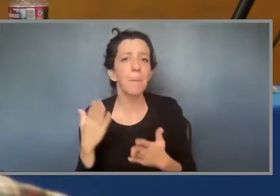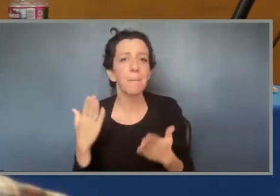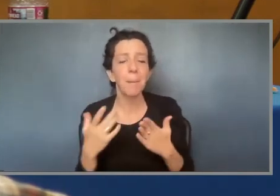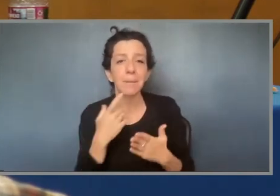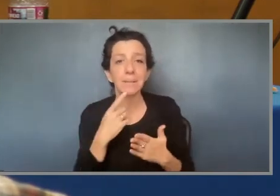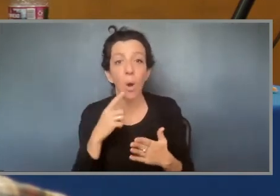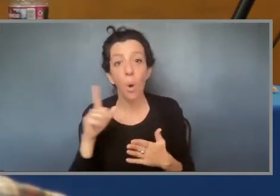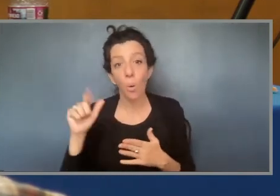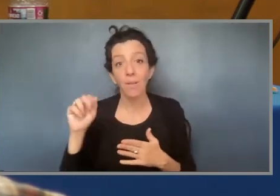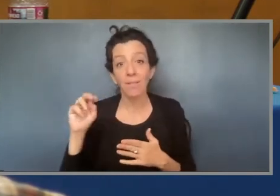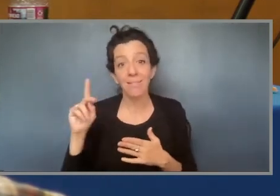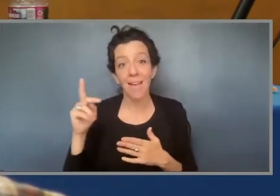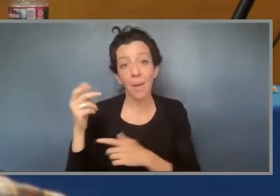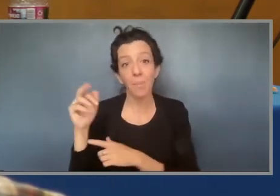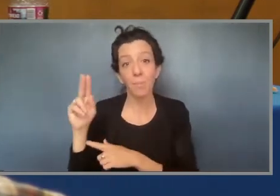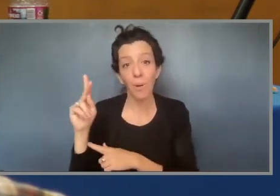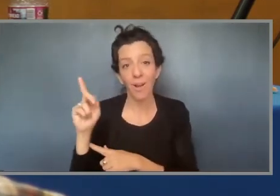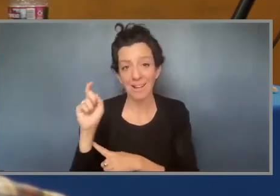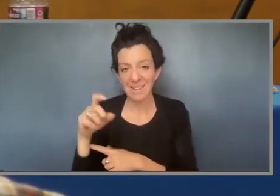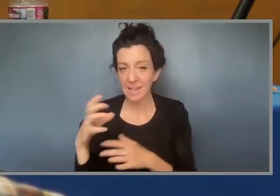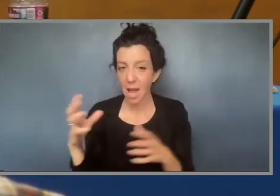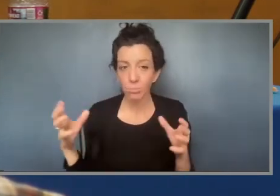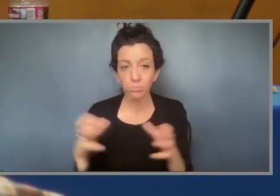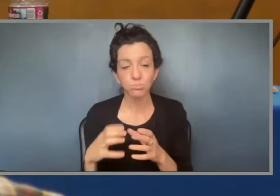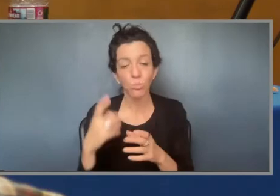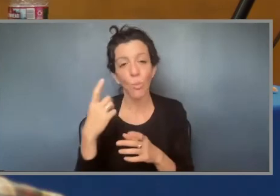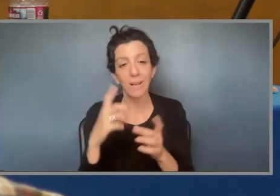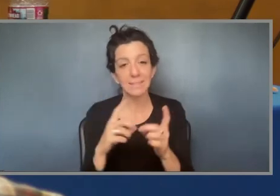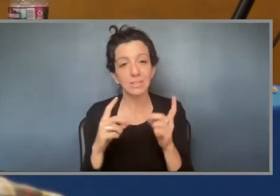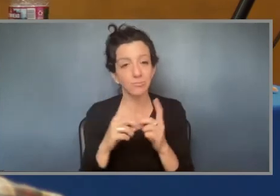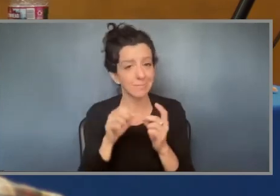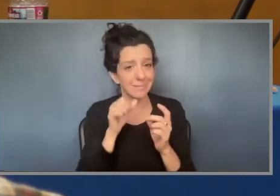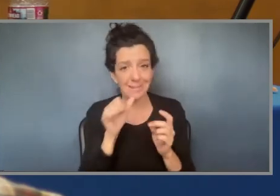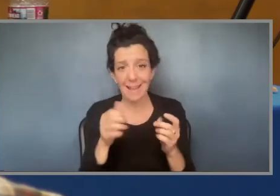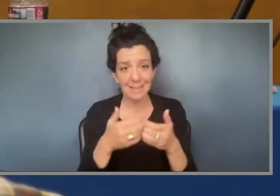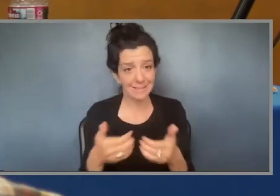Studio: Public comments into consideration, like somebody might say land park needs to be united, instead of divided and